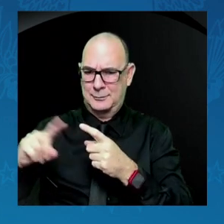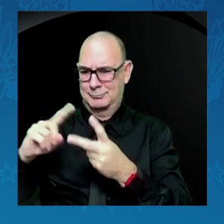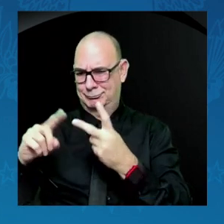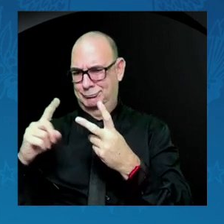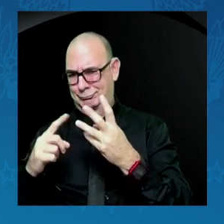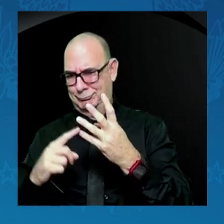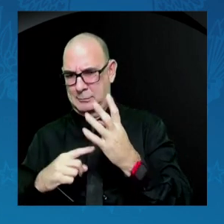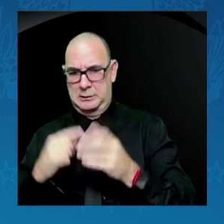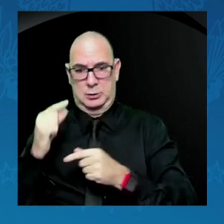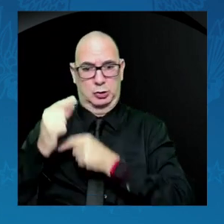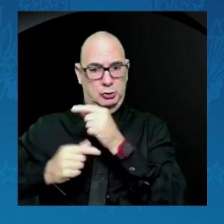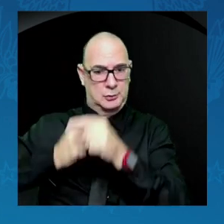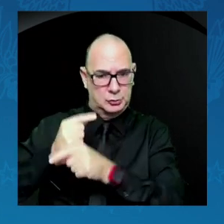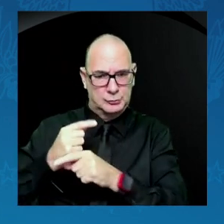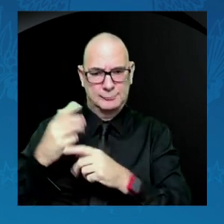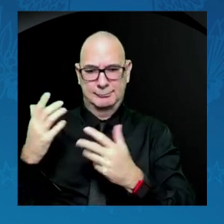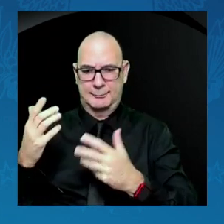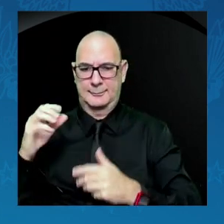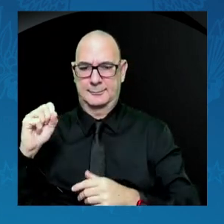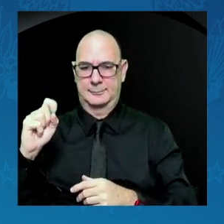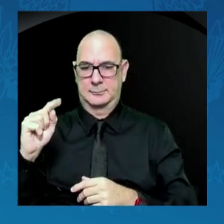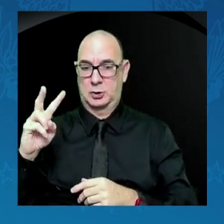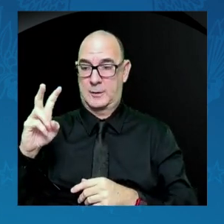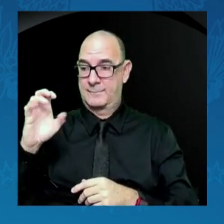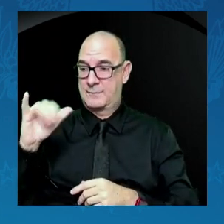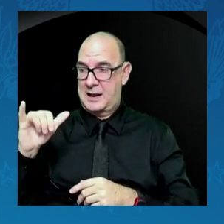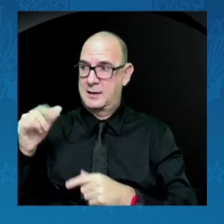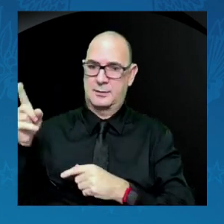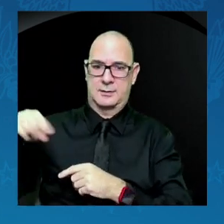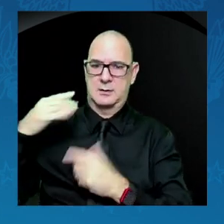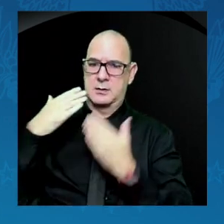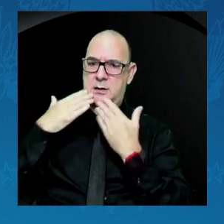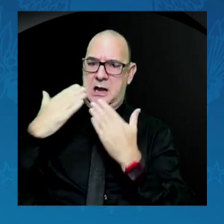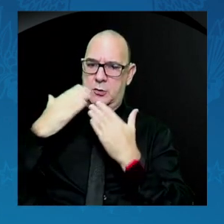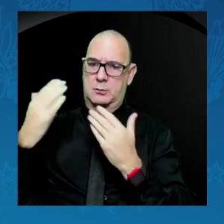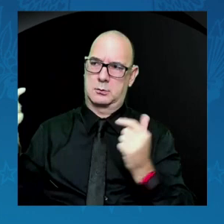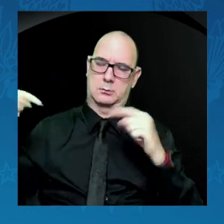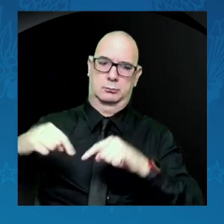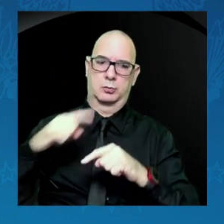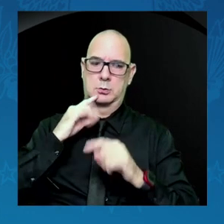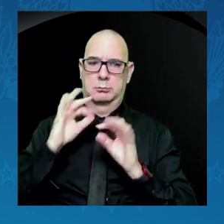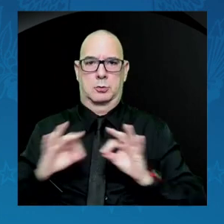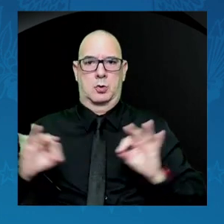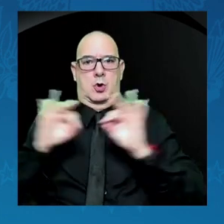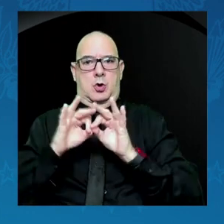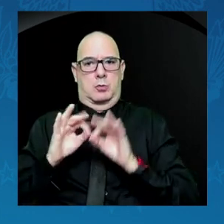Thank all of you for the very meaningful work you do each and every day on behalf of our country